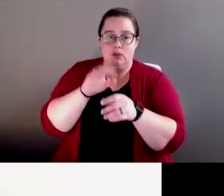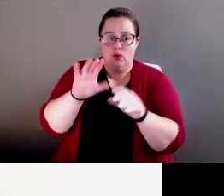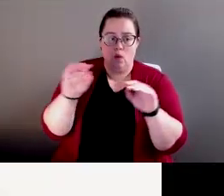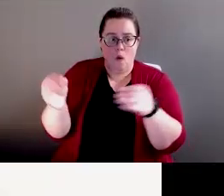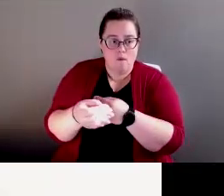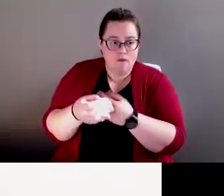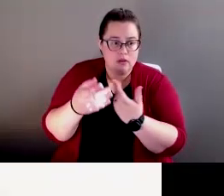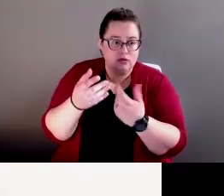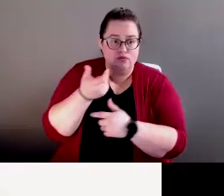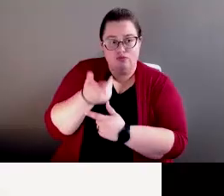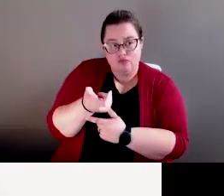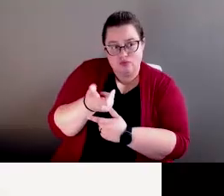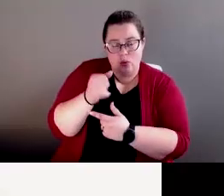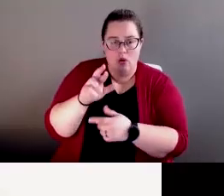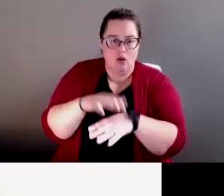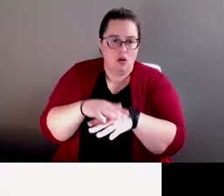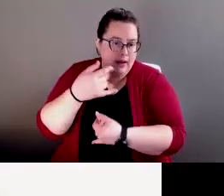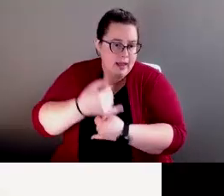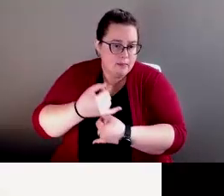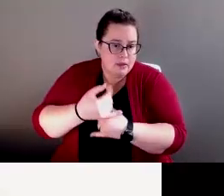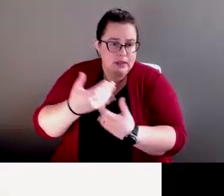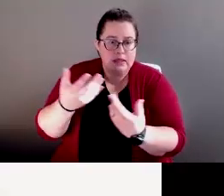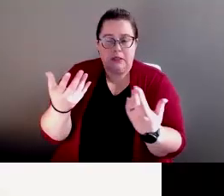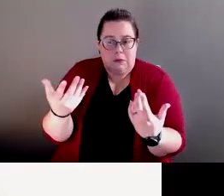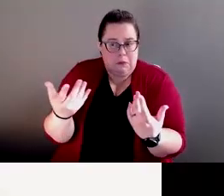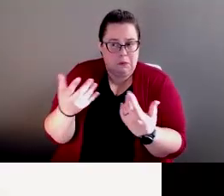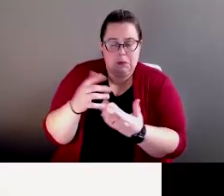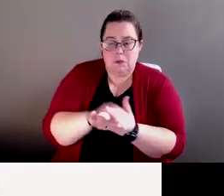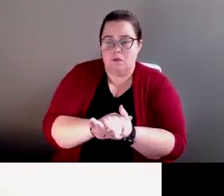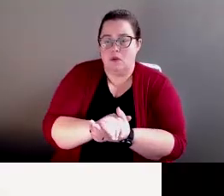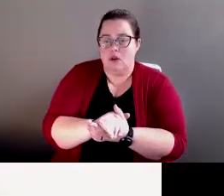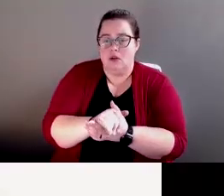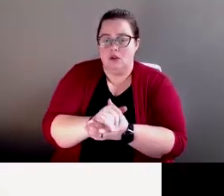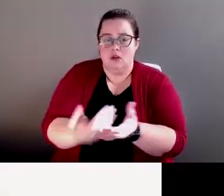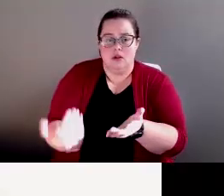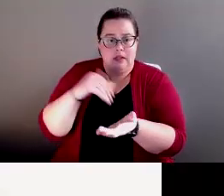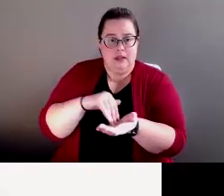or on campus and or whatnot, again, vice president of instructor Lisa Gaetje,